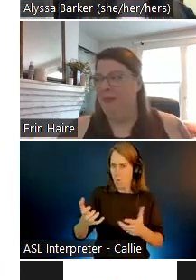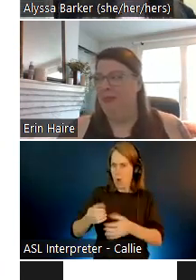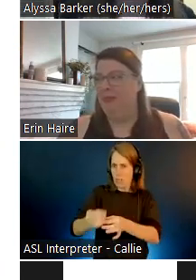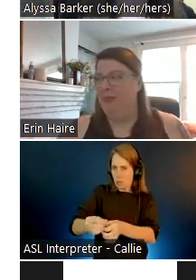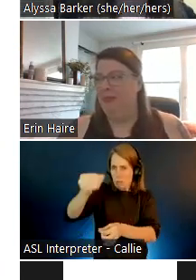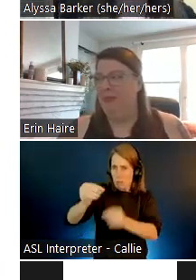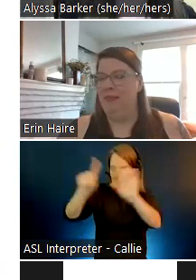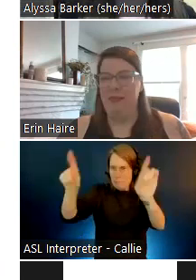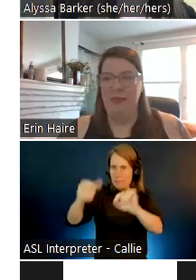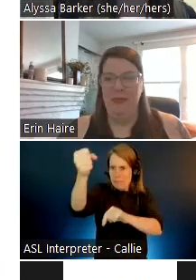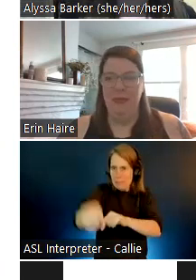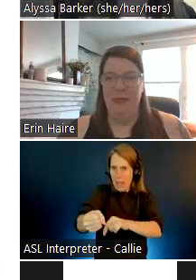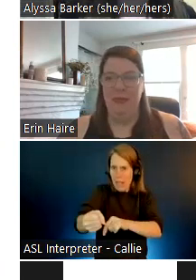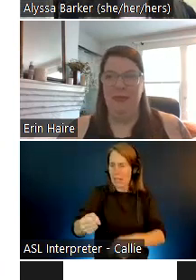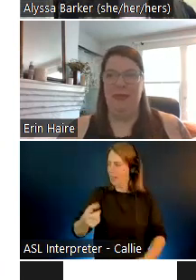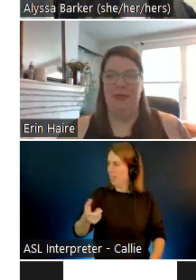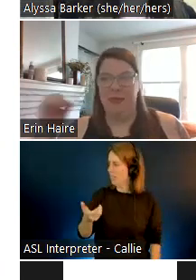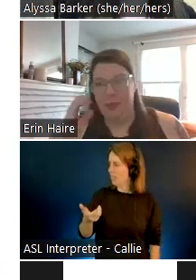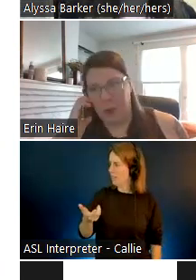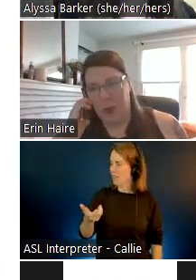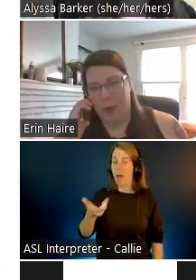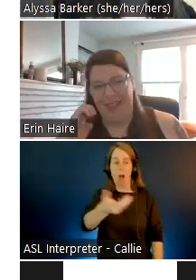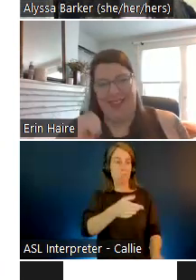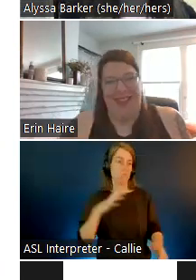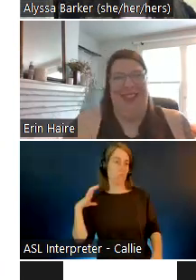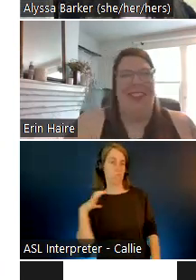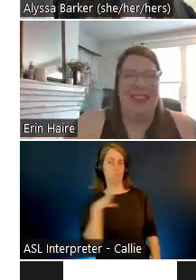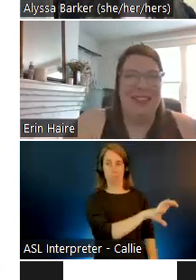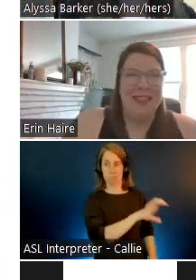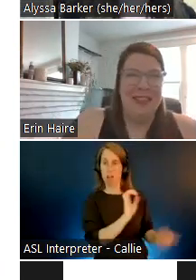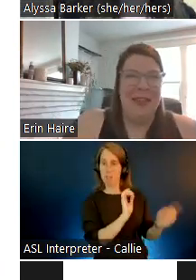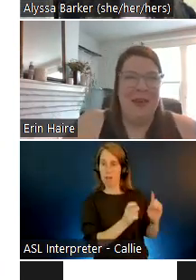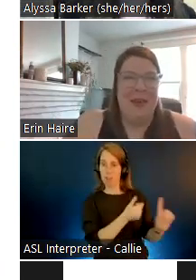so yeah we fought we worked through that and i i think they they did agree to put it up